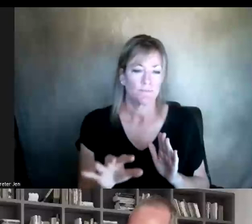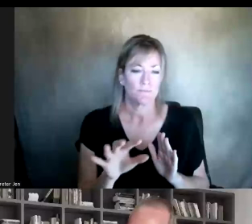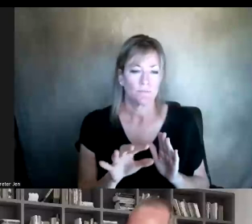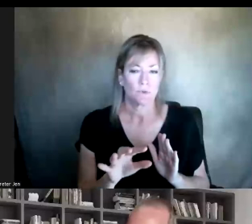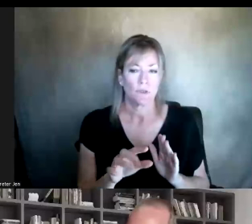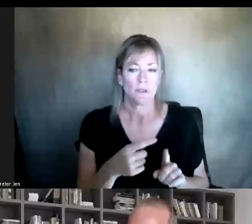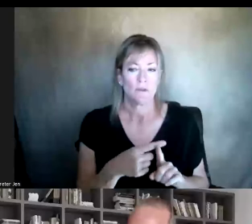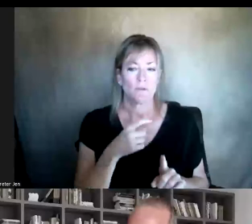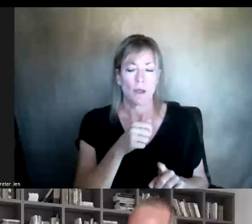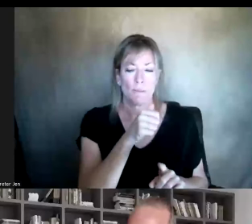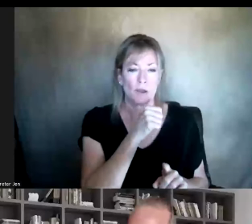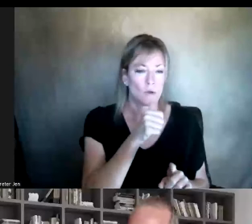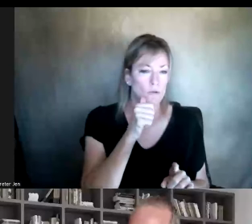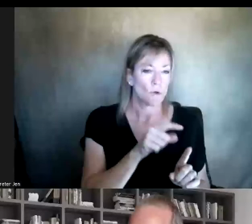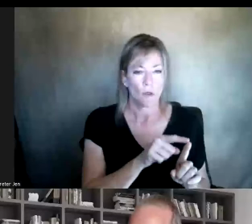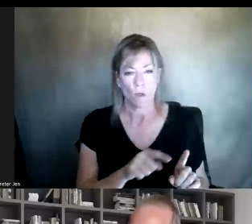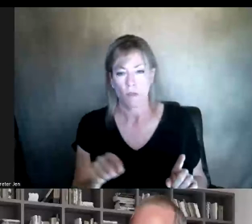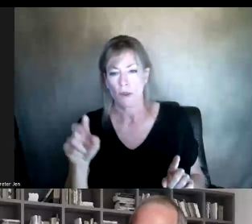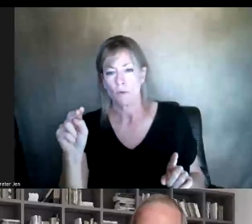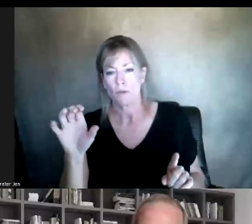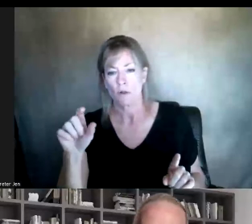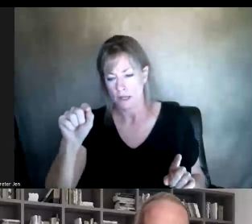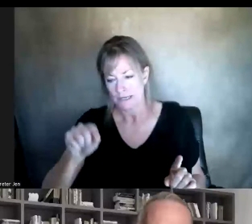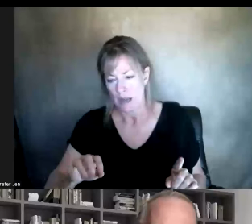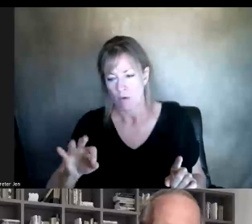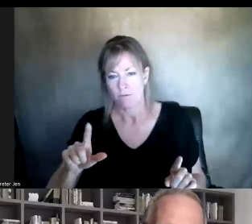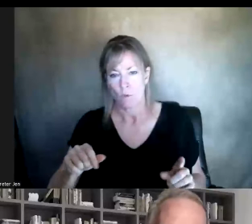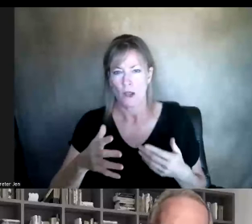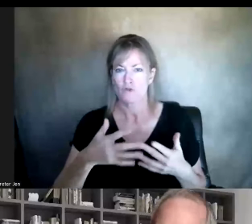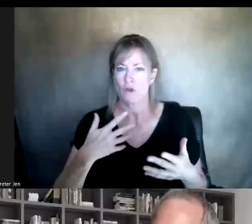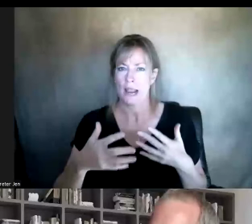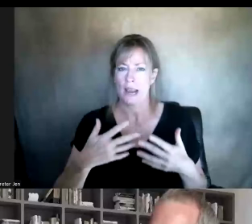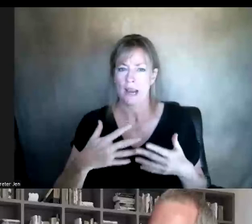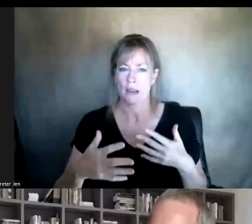ARIZONA TO NORTH CAROLINA DOWN TO FLORIDA WAS ALL GRAY AND